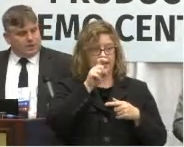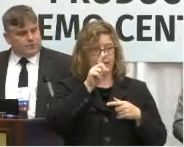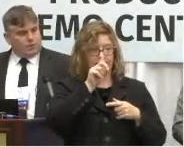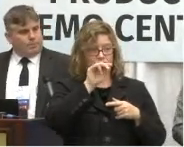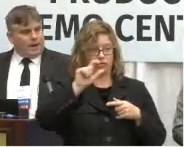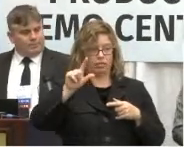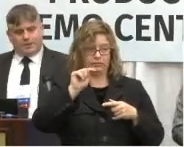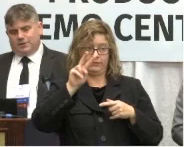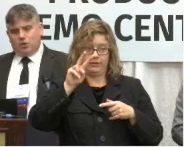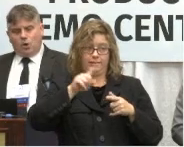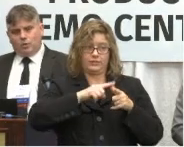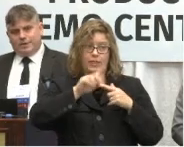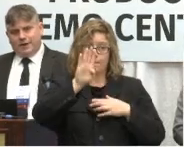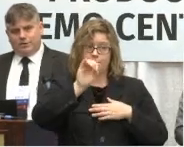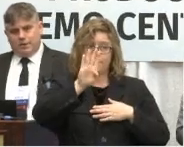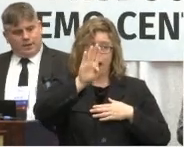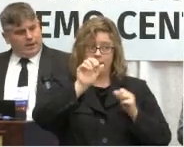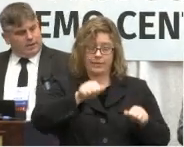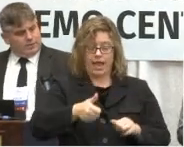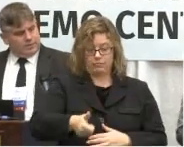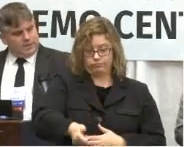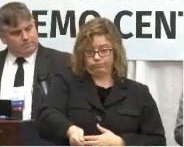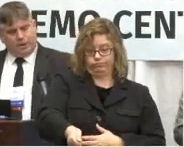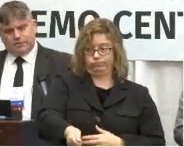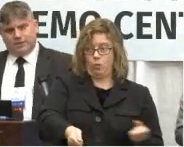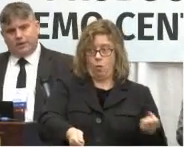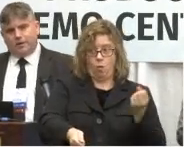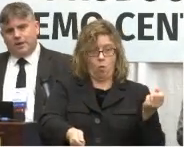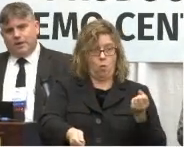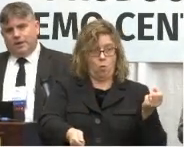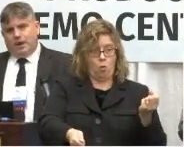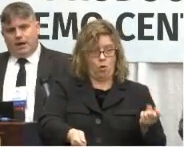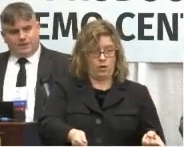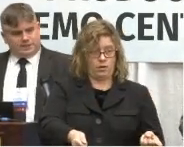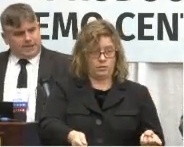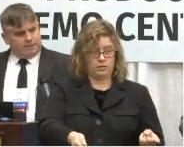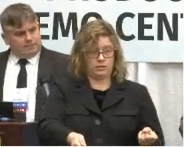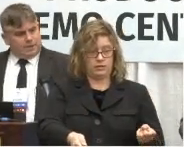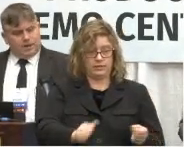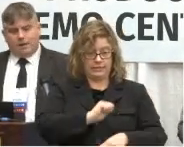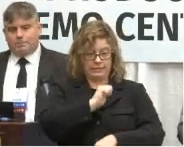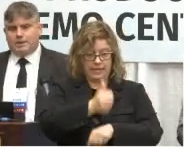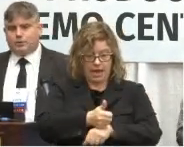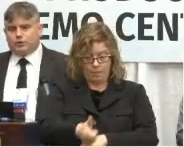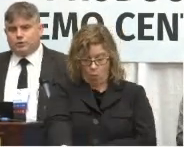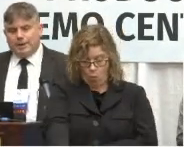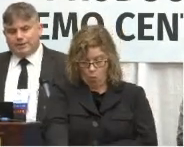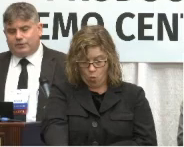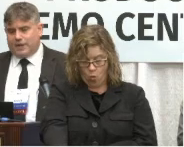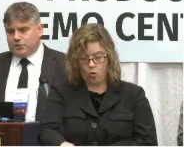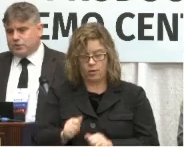So Bob can hold down the button there, set it, be able to do the magnification